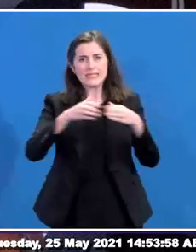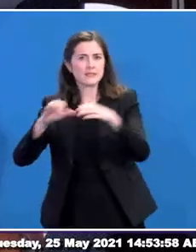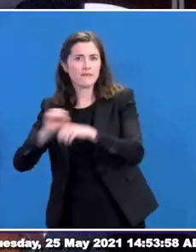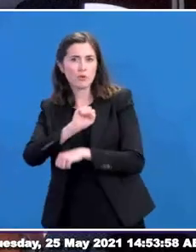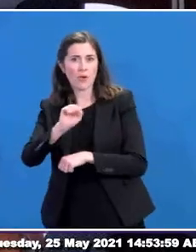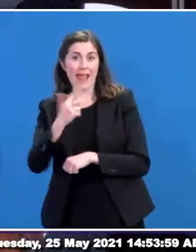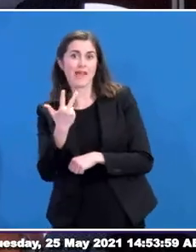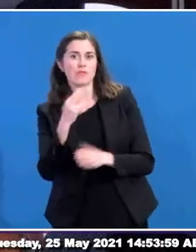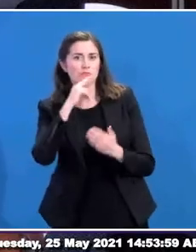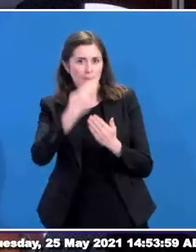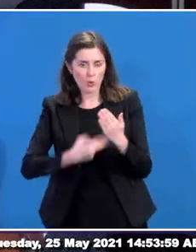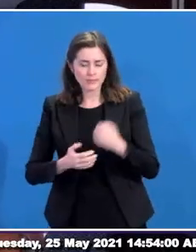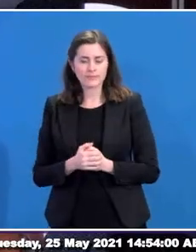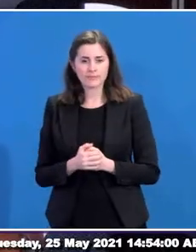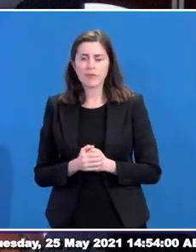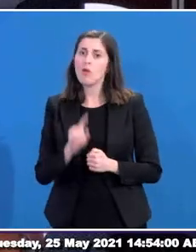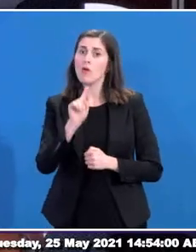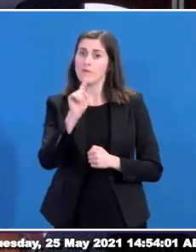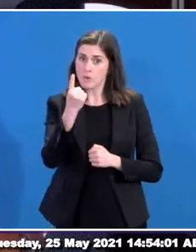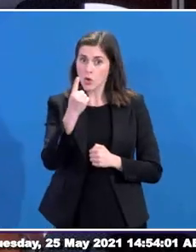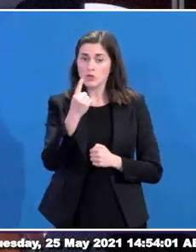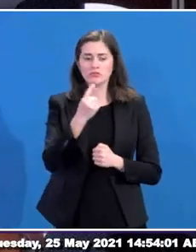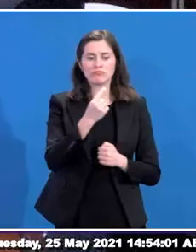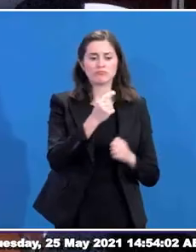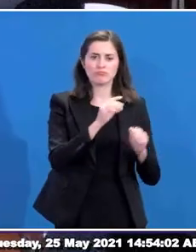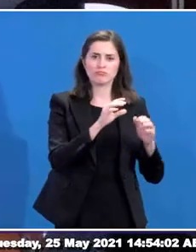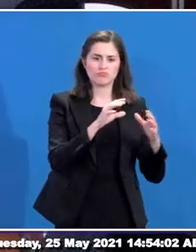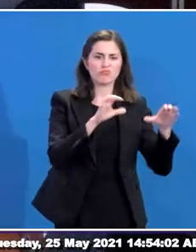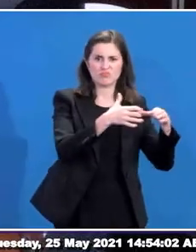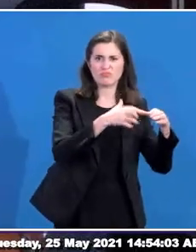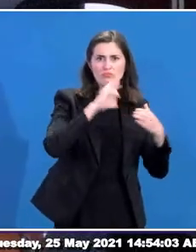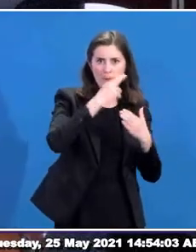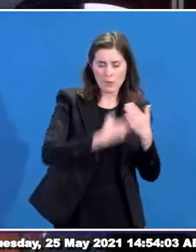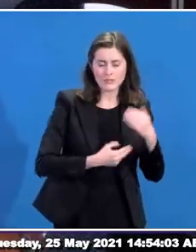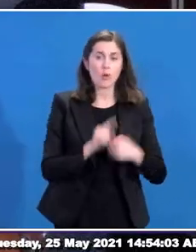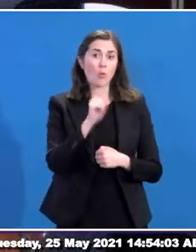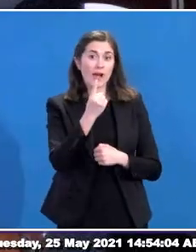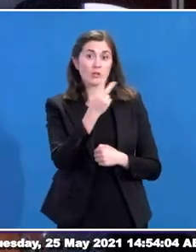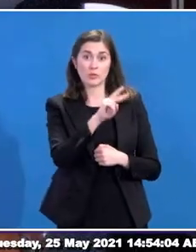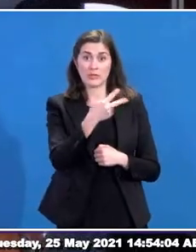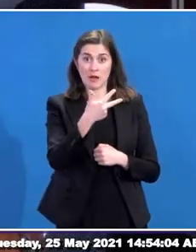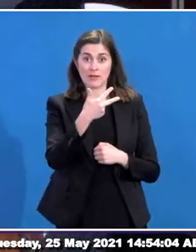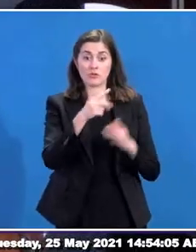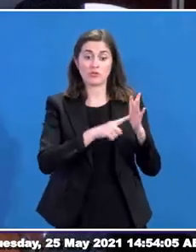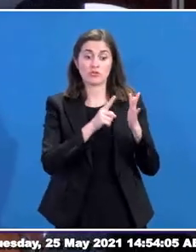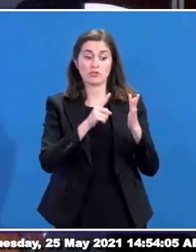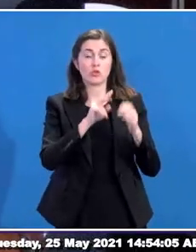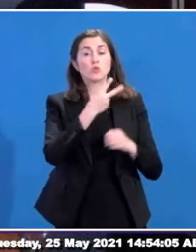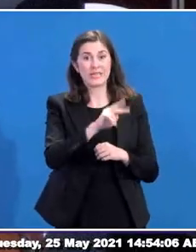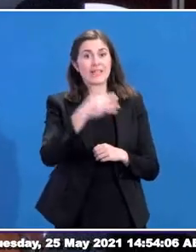The first series of reports is one on 29 July 2019, then